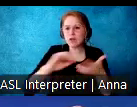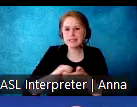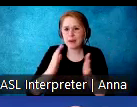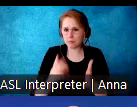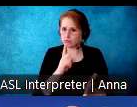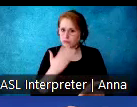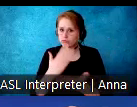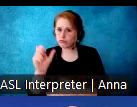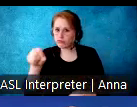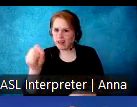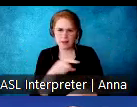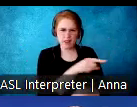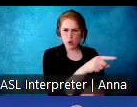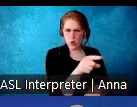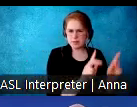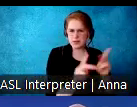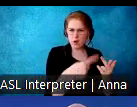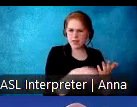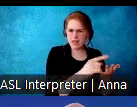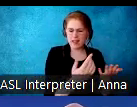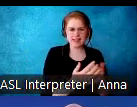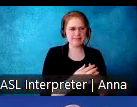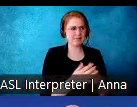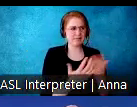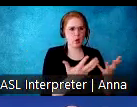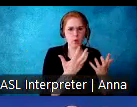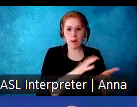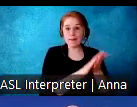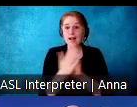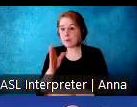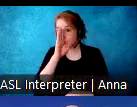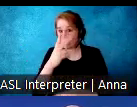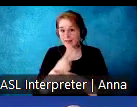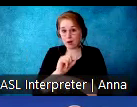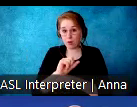But for the people that are looking to become direct care workers, we don't do that.